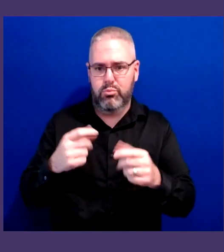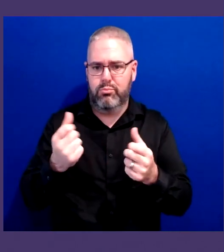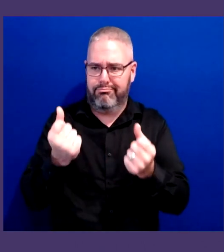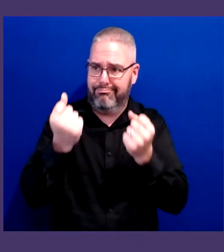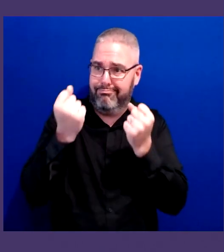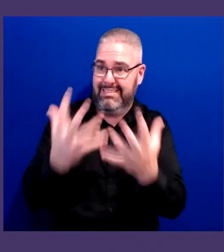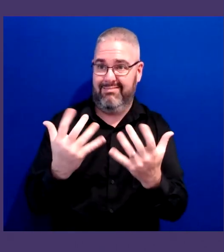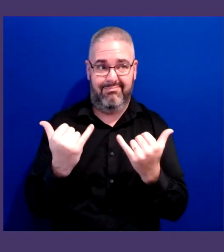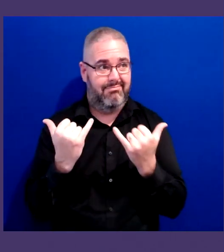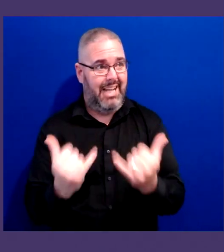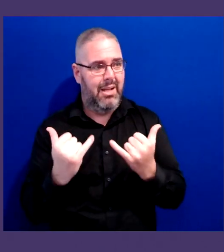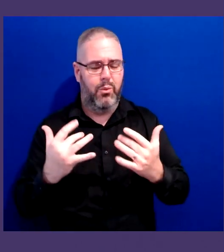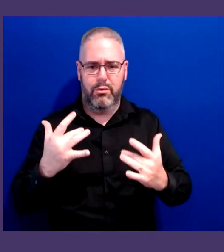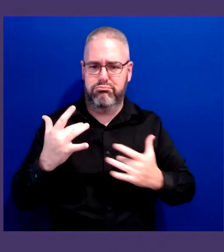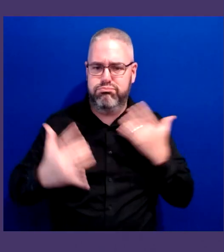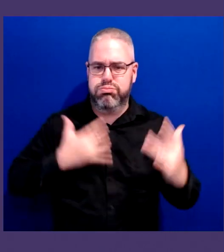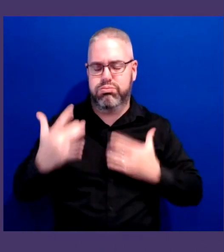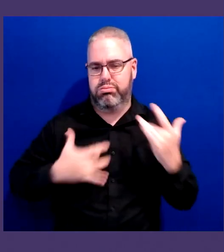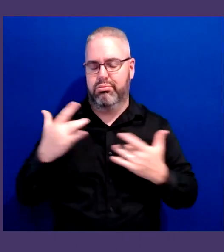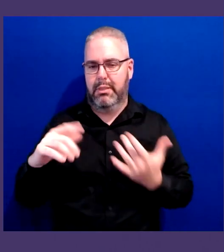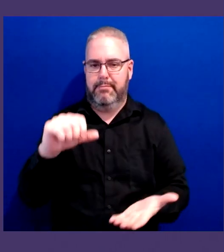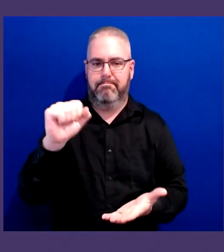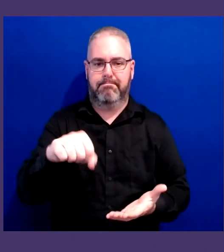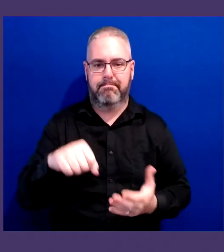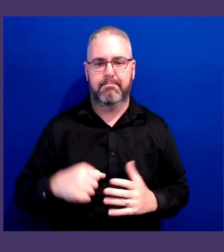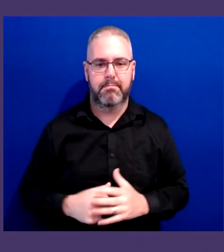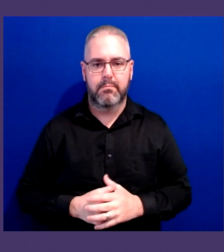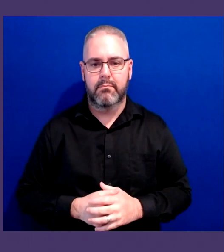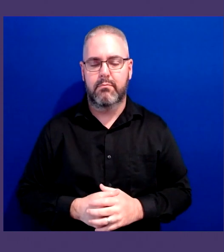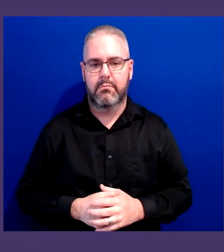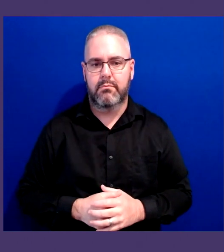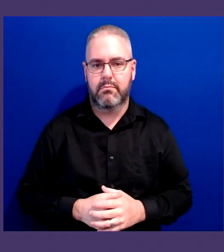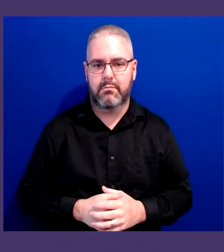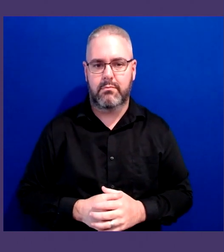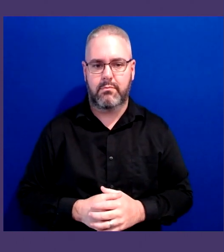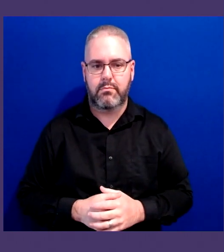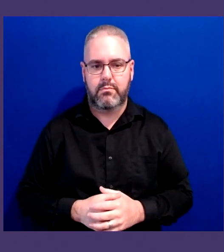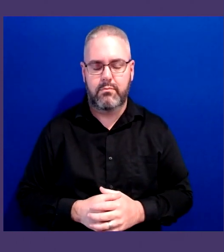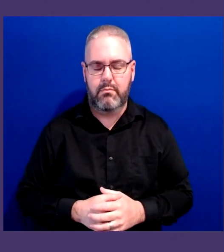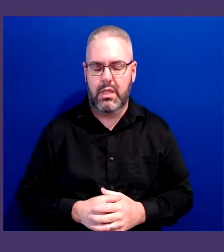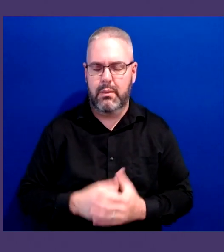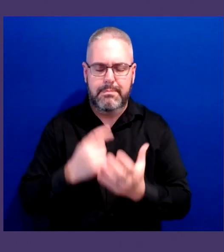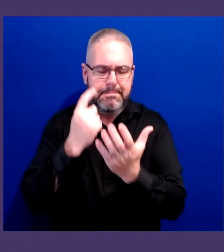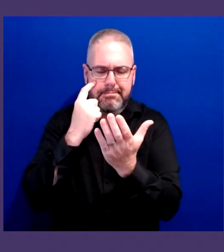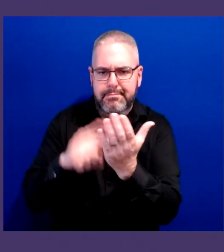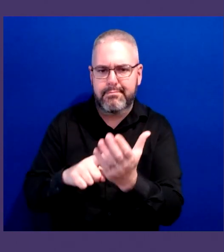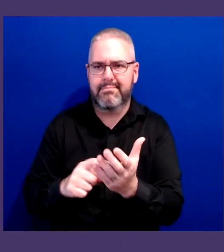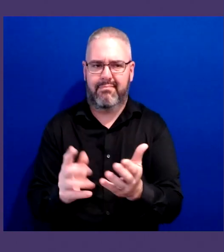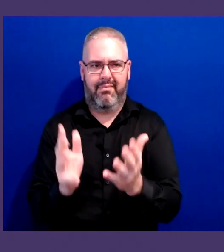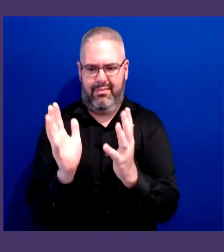at this time. We're seeing these conversations about accessibility and inclusion,